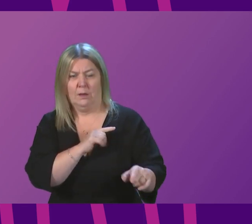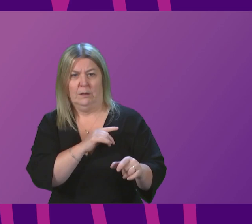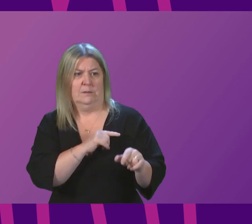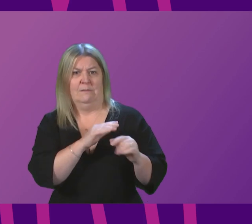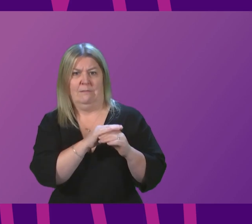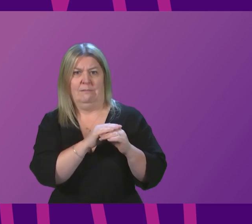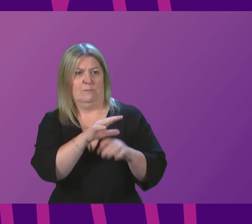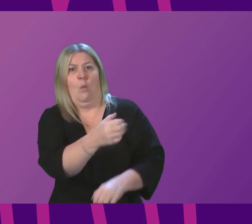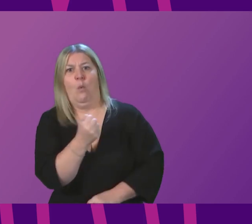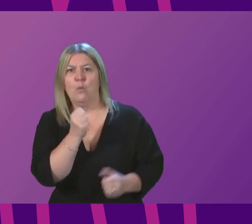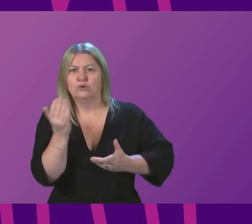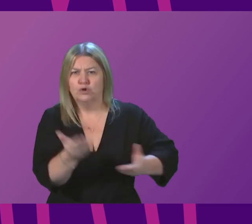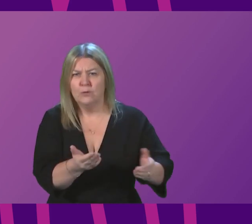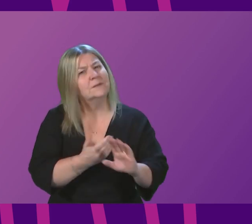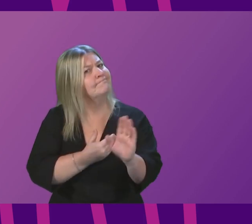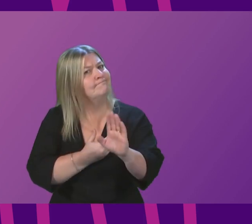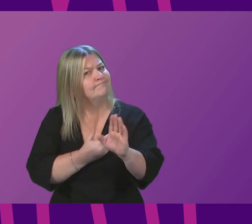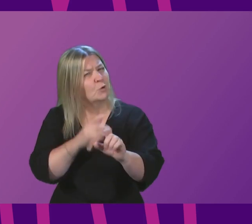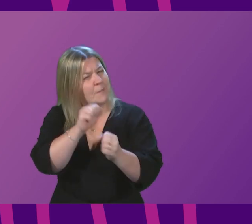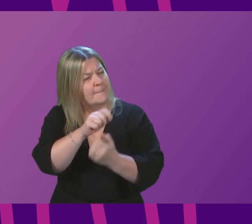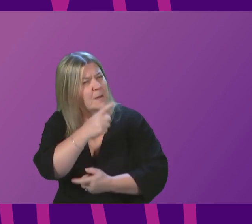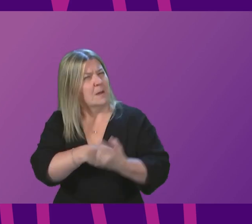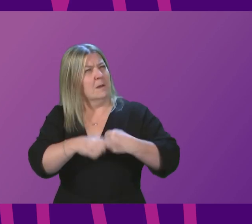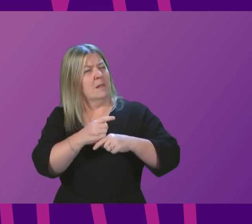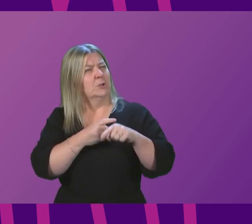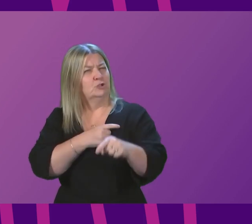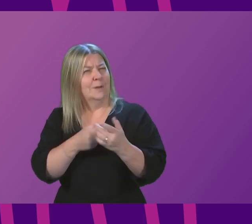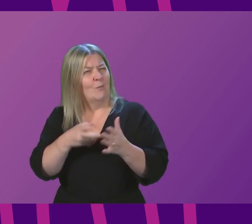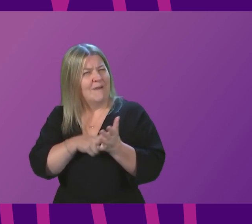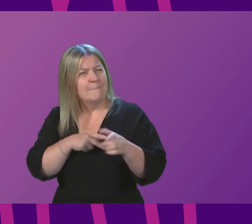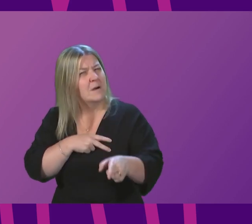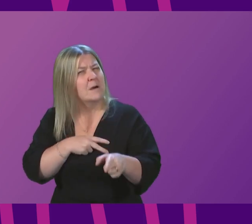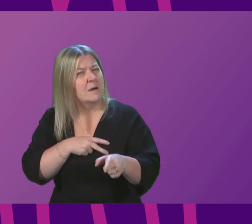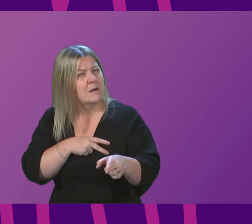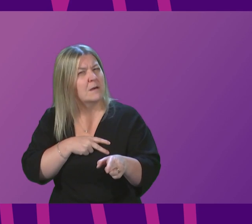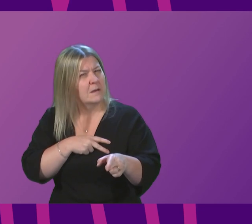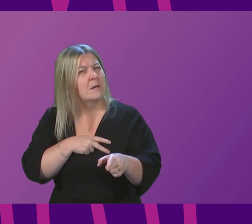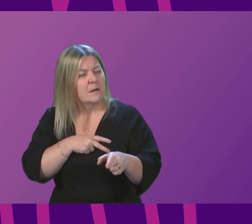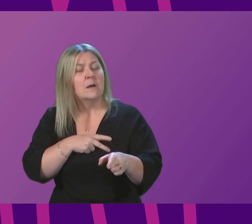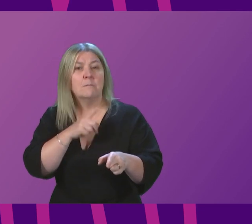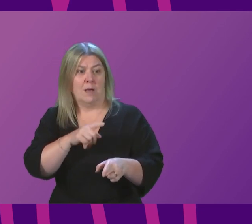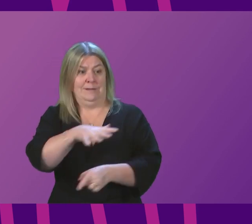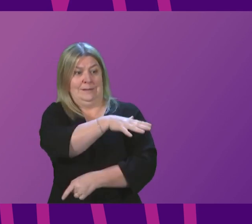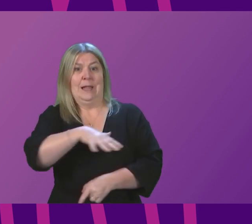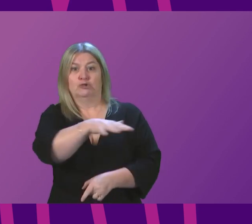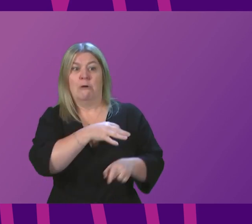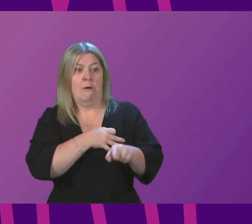That was long before omicron arrived in the United Kingdom. By allowing the situation in NHS Lanarkshire to reach crisis levels, the First Minister